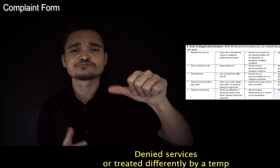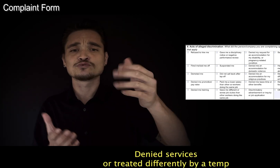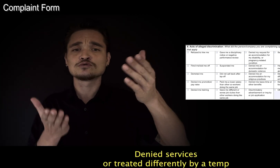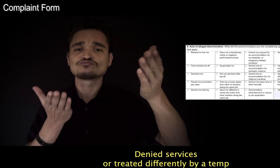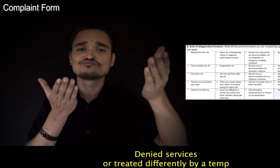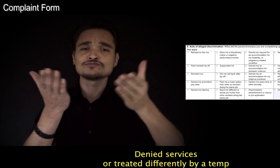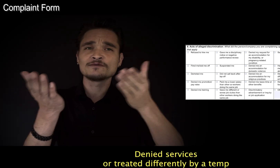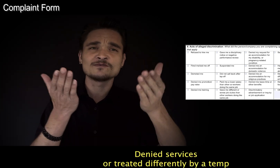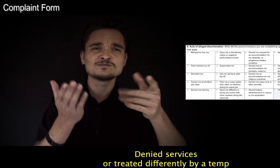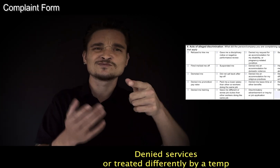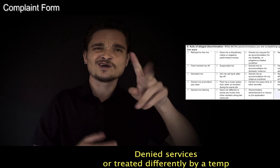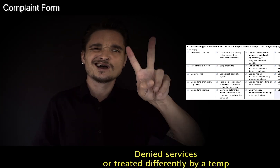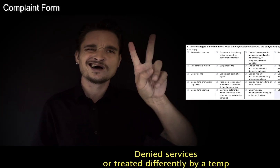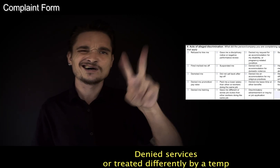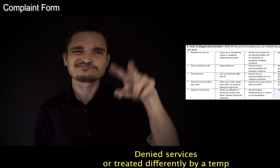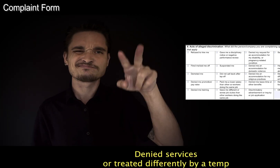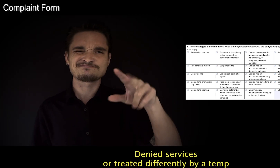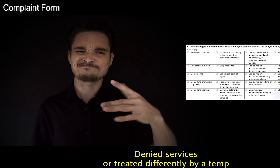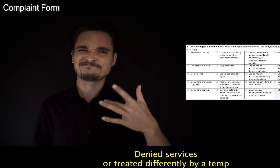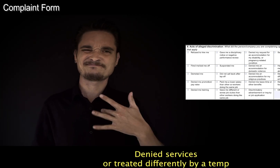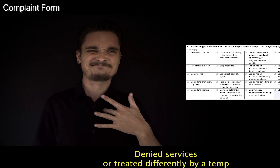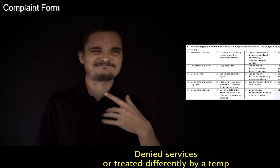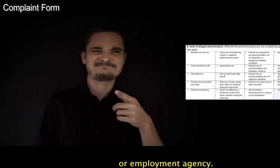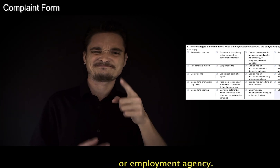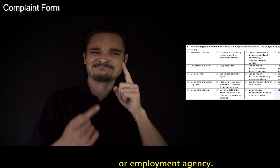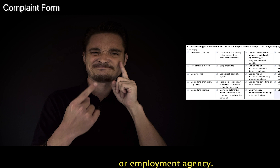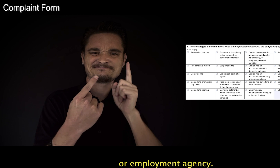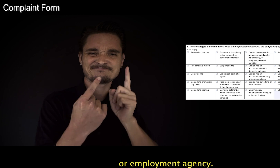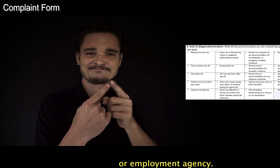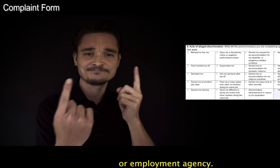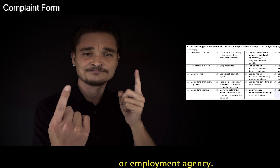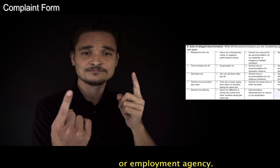Denied services or treated differently by a temp or employment agency.